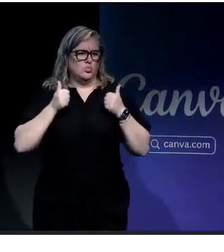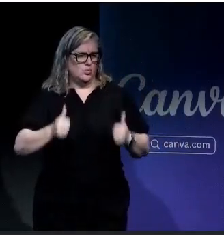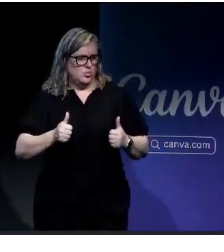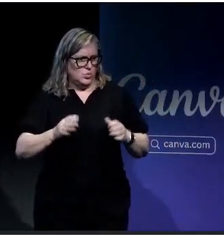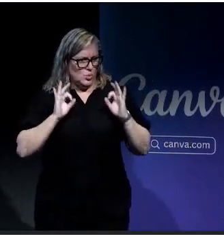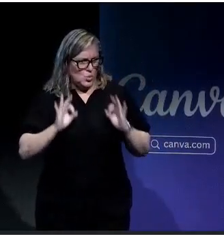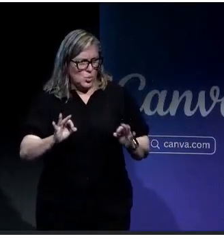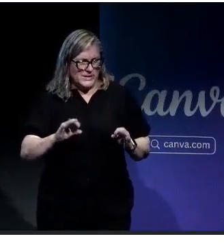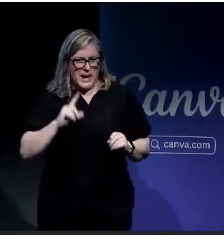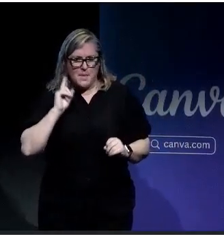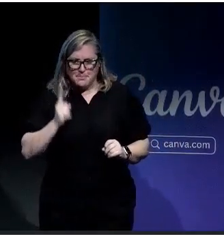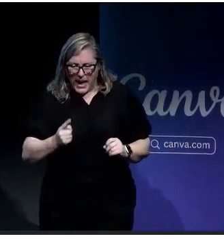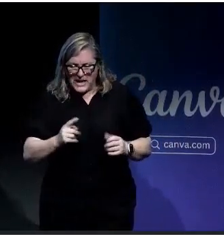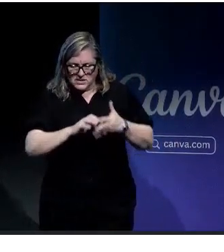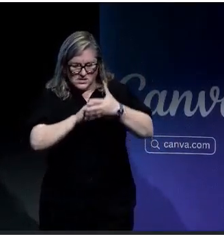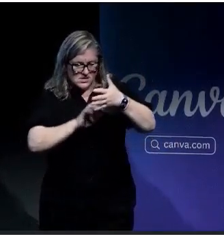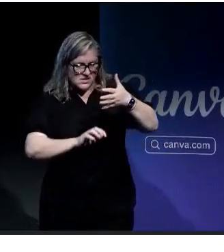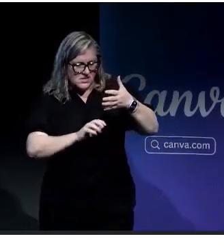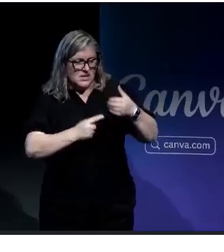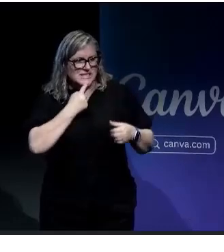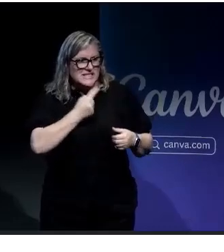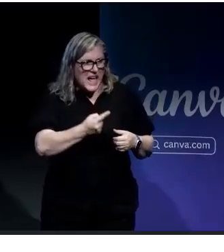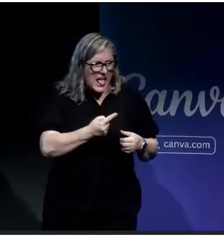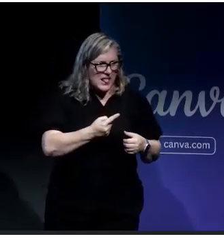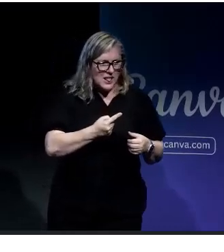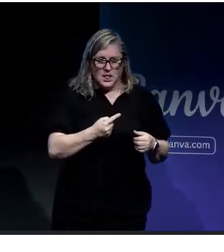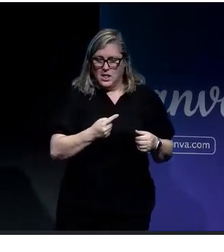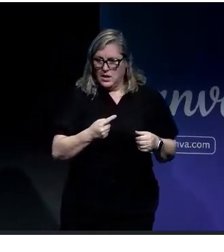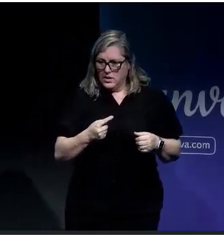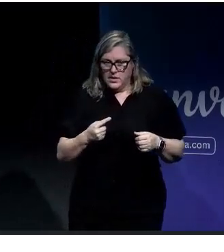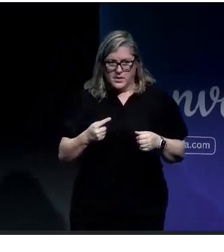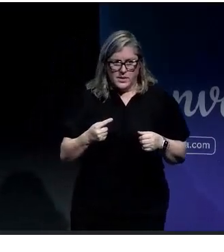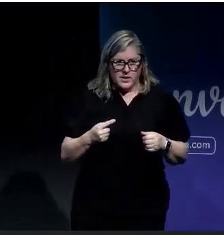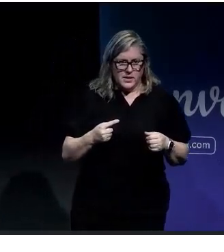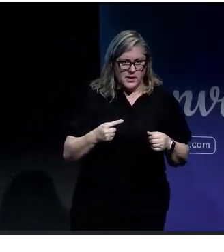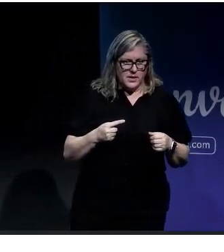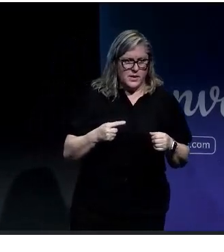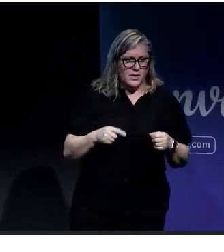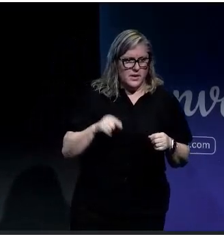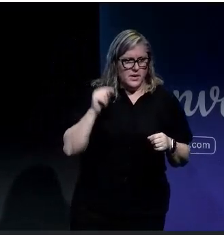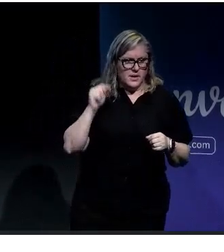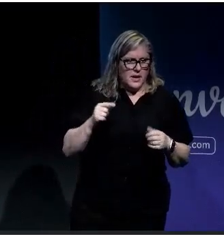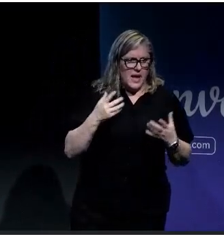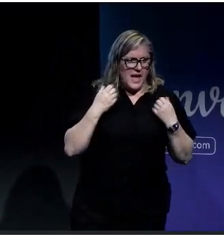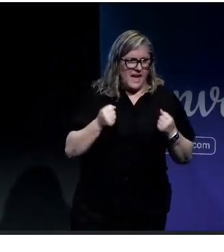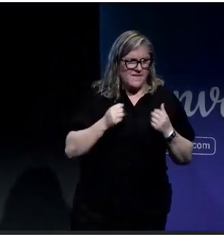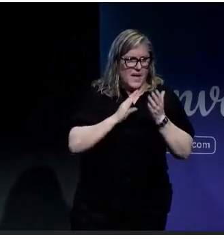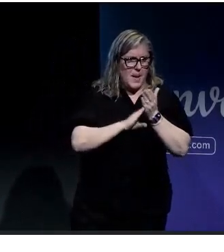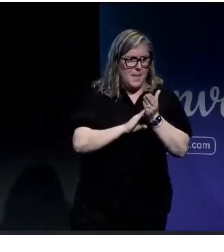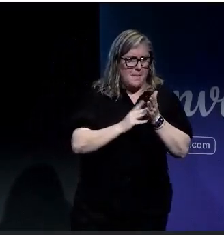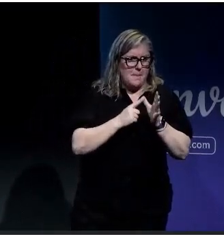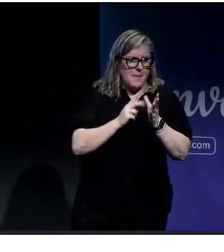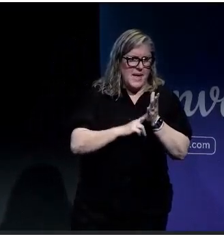telling you, uh, in that same, uh, lighthouse screenshot there, there's a whole bunch of manual things that you should check as well. So that's interesting.